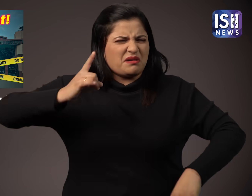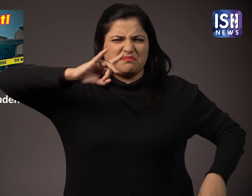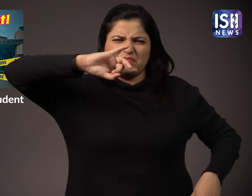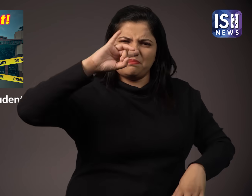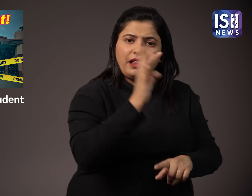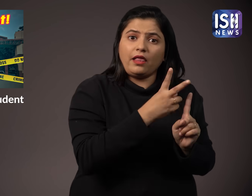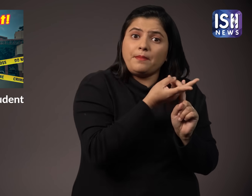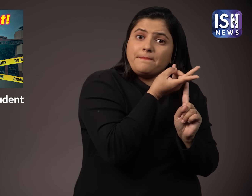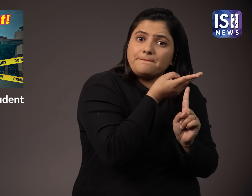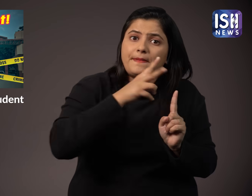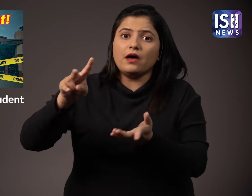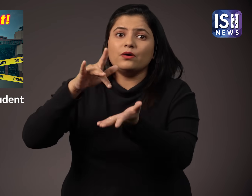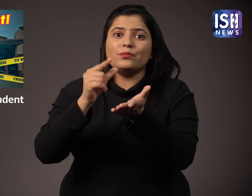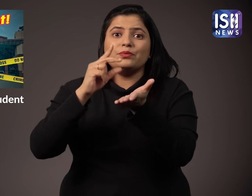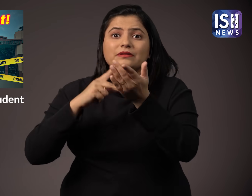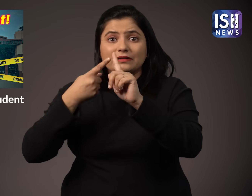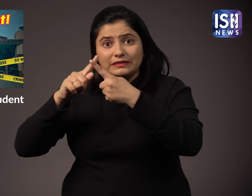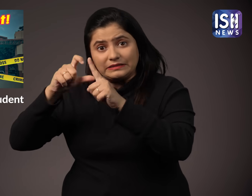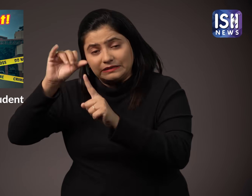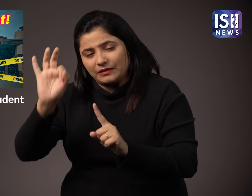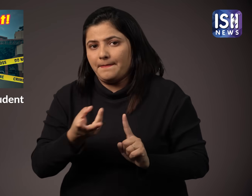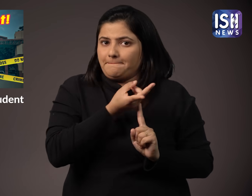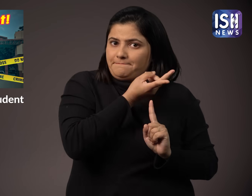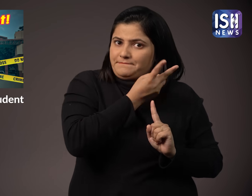This is why they went back to the United Hospital.